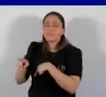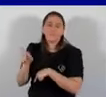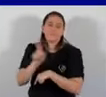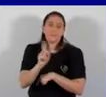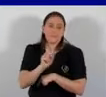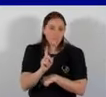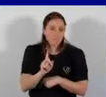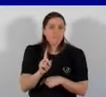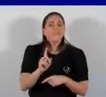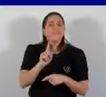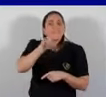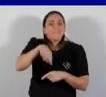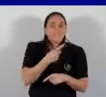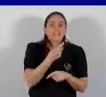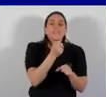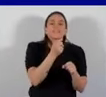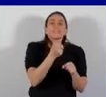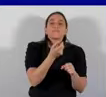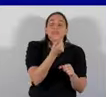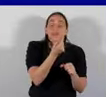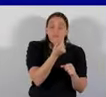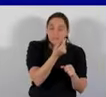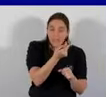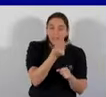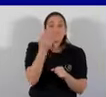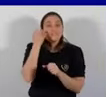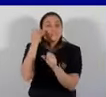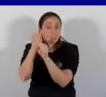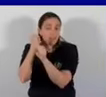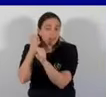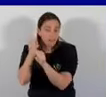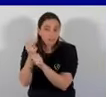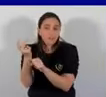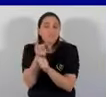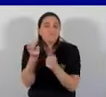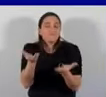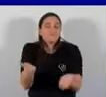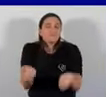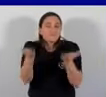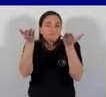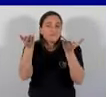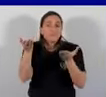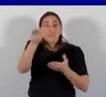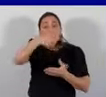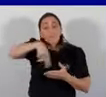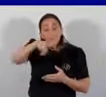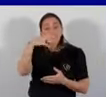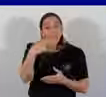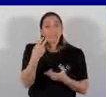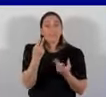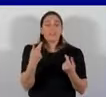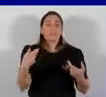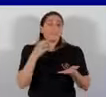Growth is generated when the labour capital relationship rises Now for the labour capital relationship to rise